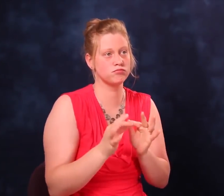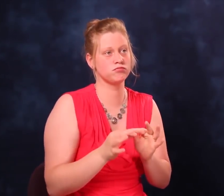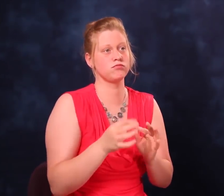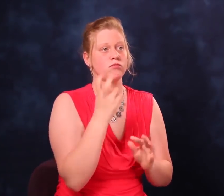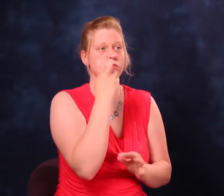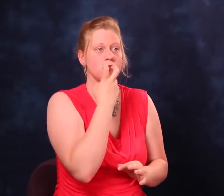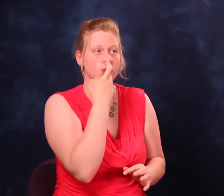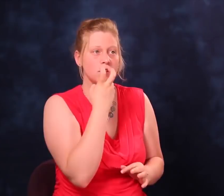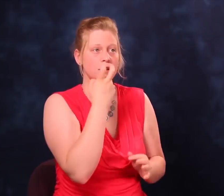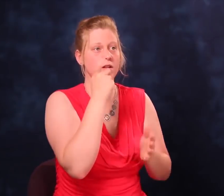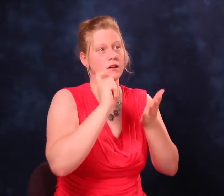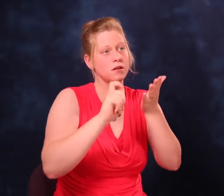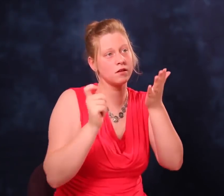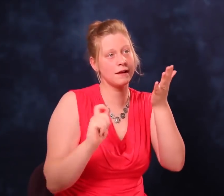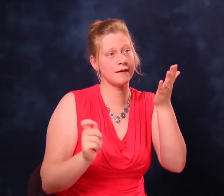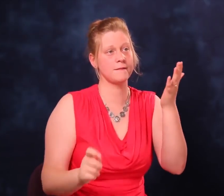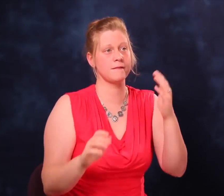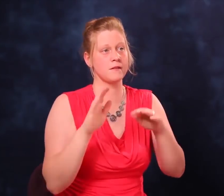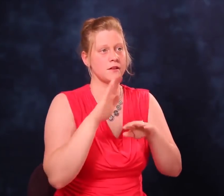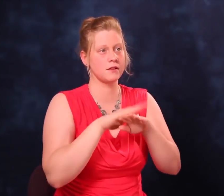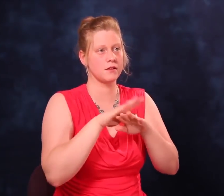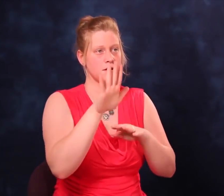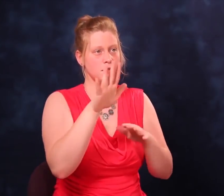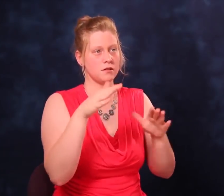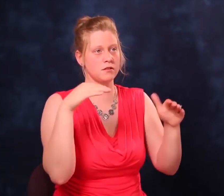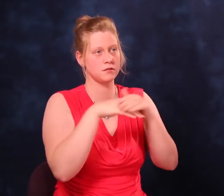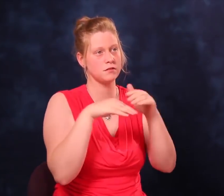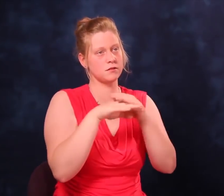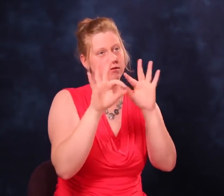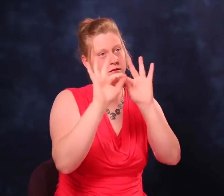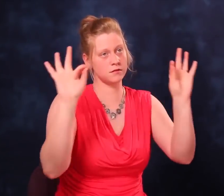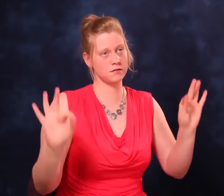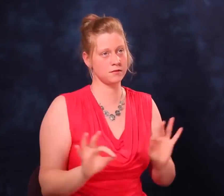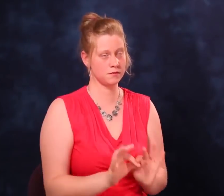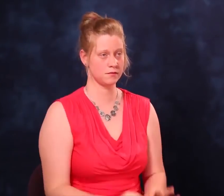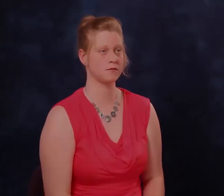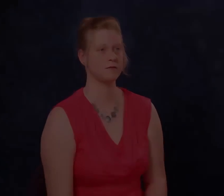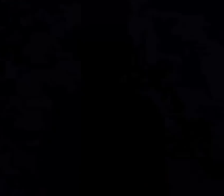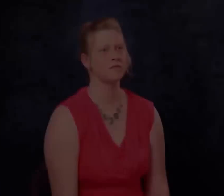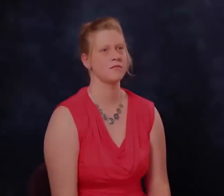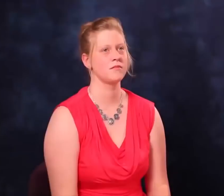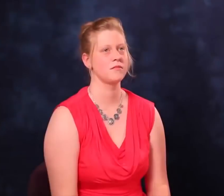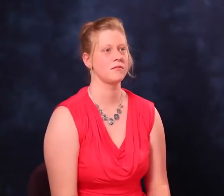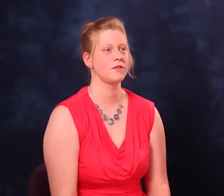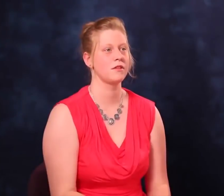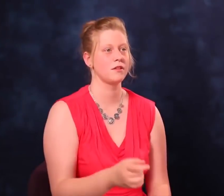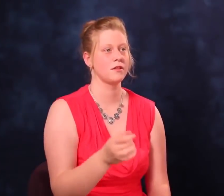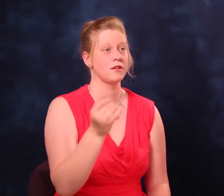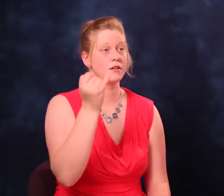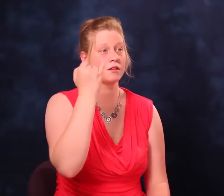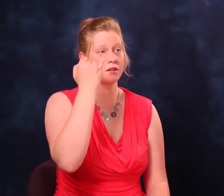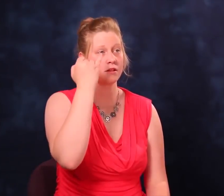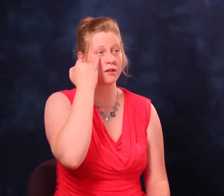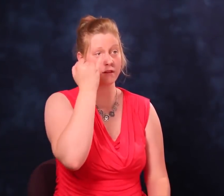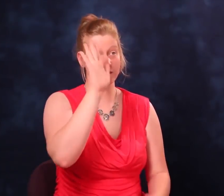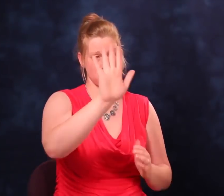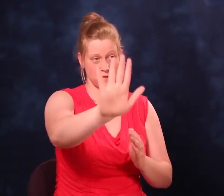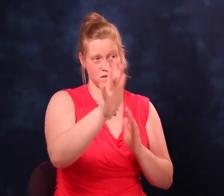sign language interpreter, lip-reading, or writing on your admission form.